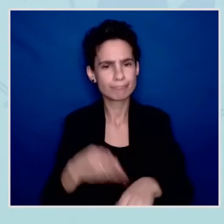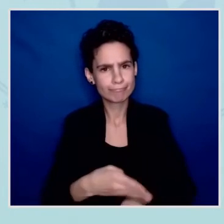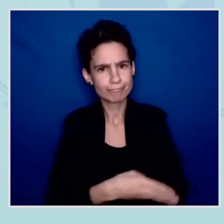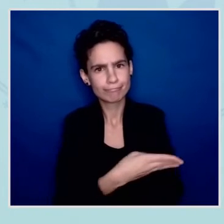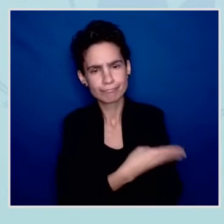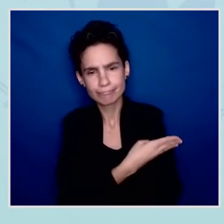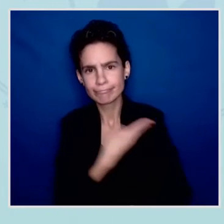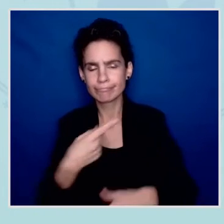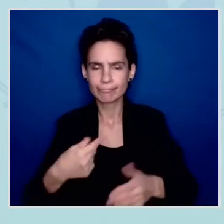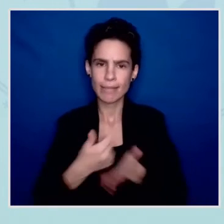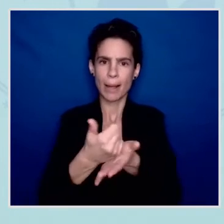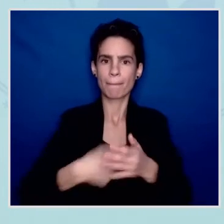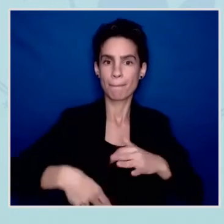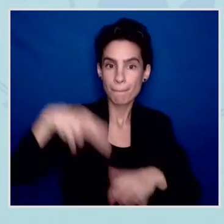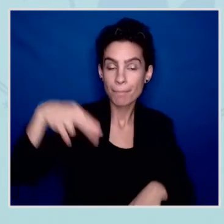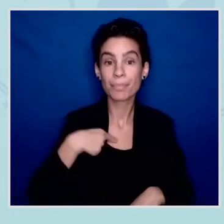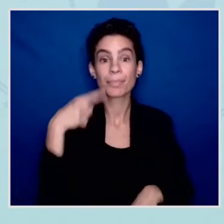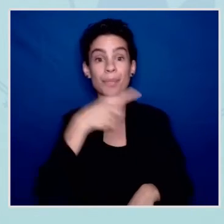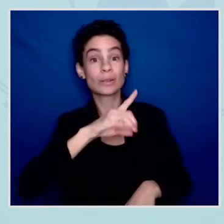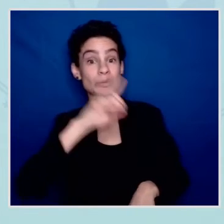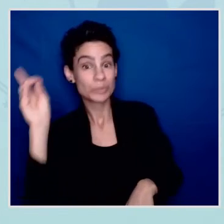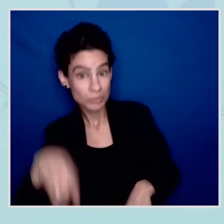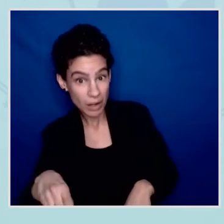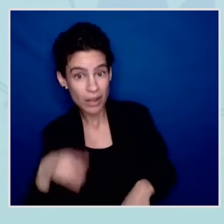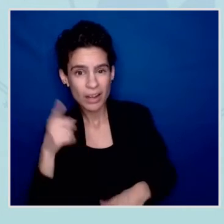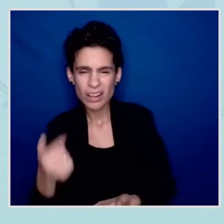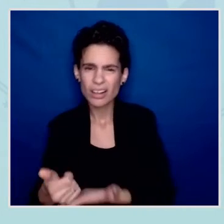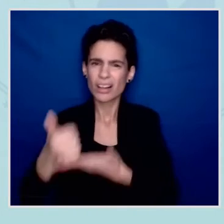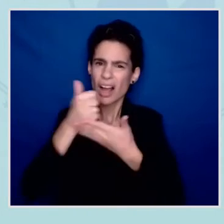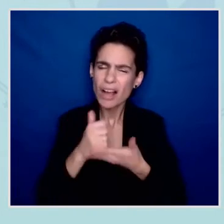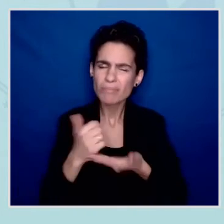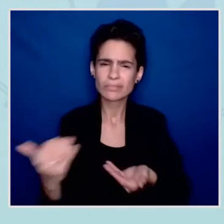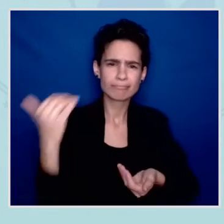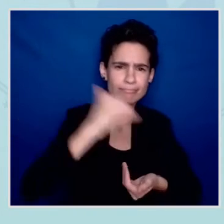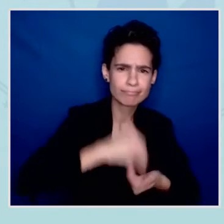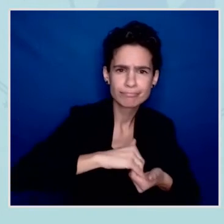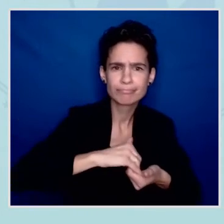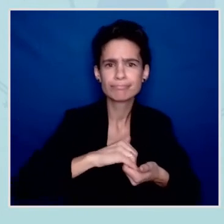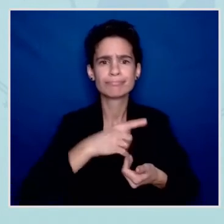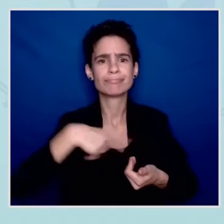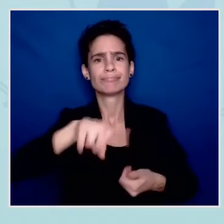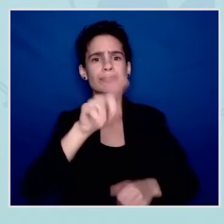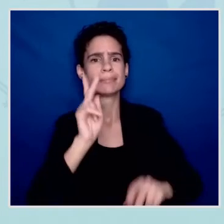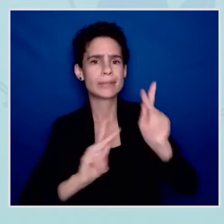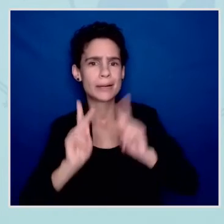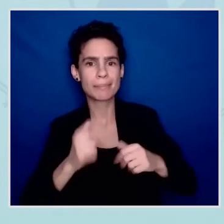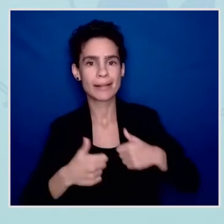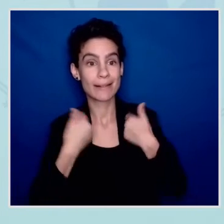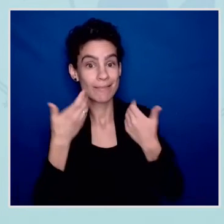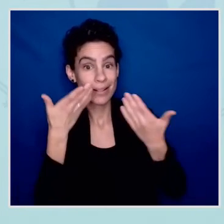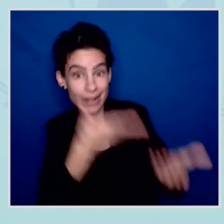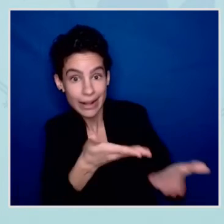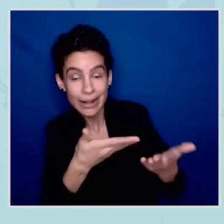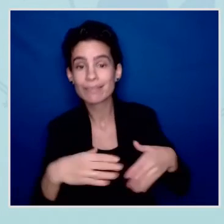PRESIDENT OBAMA PREVENTED ANOTHER GREAT DEPRESSION AND HELPED US RECOVER, REBUILD AND PUT US ON THE WAY TO